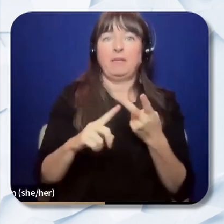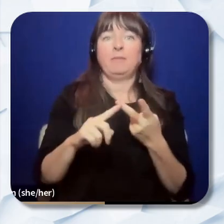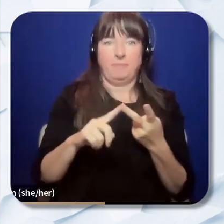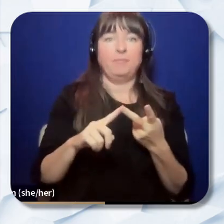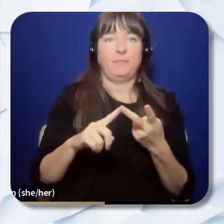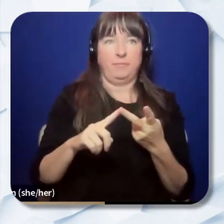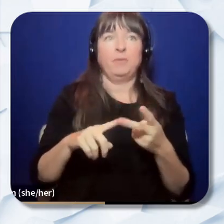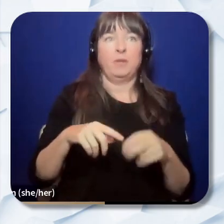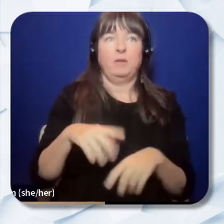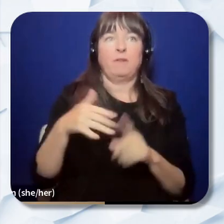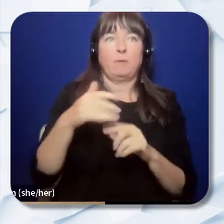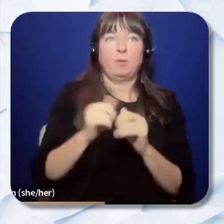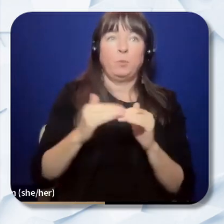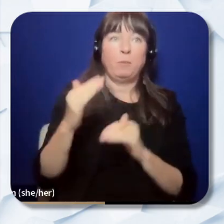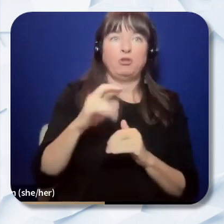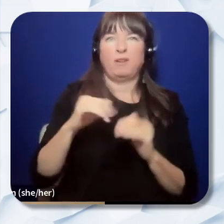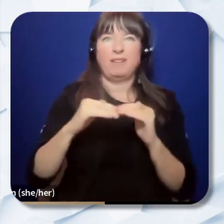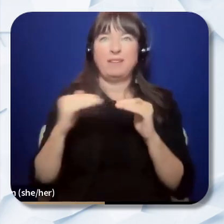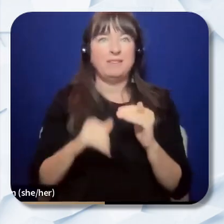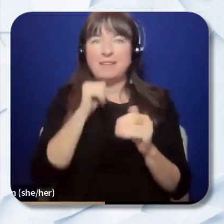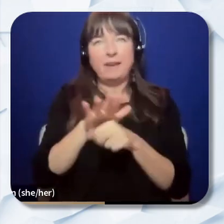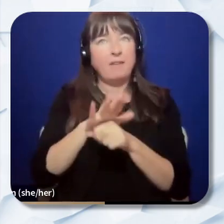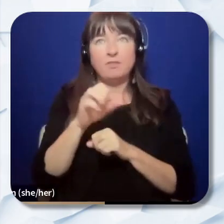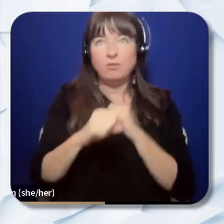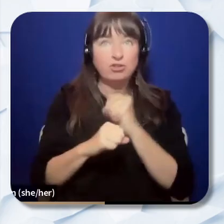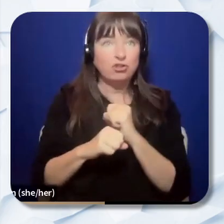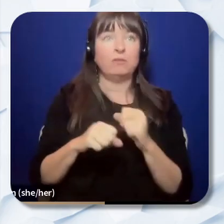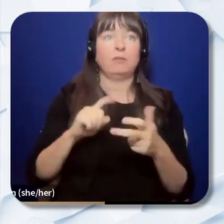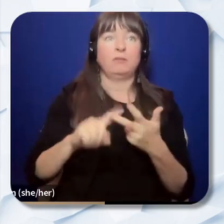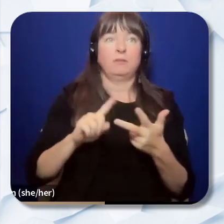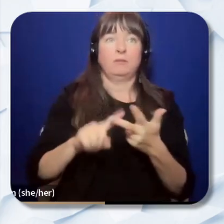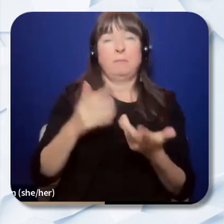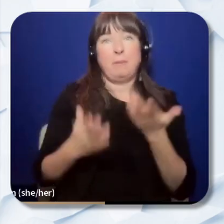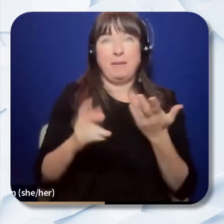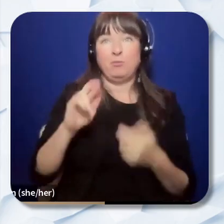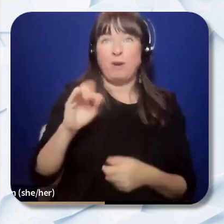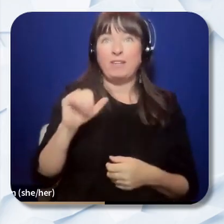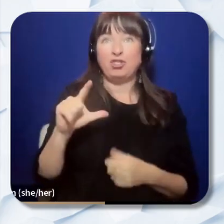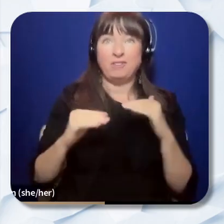with too much or too little structure. And a third underlying condition might be racial disparities